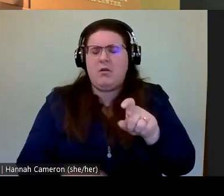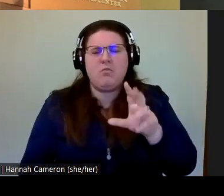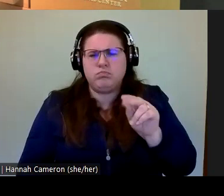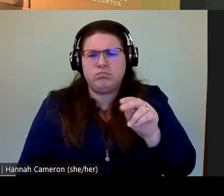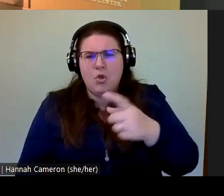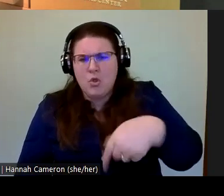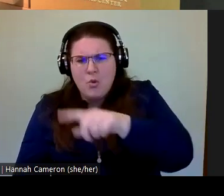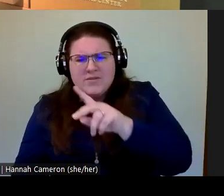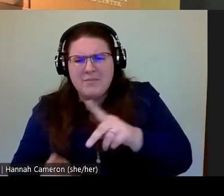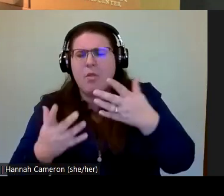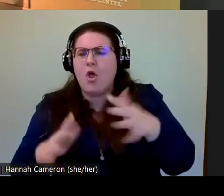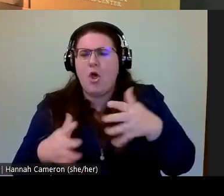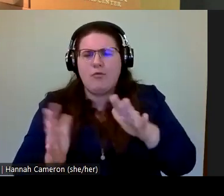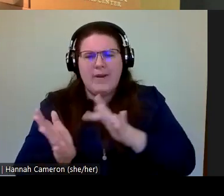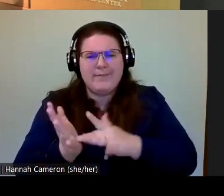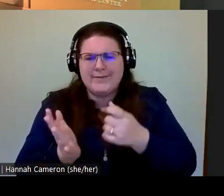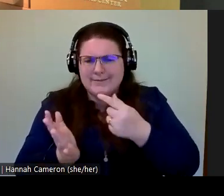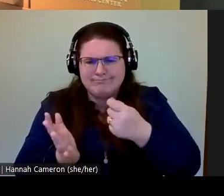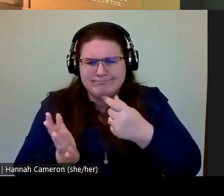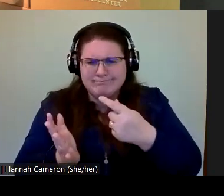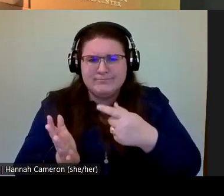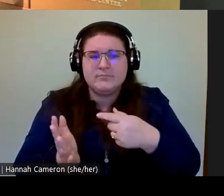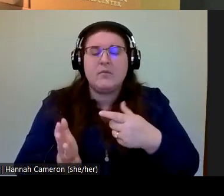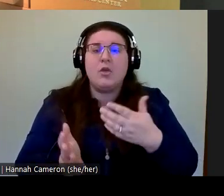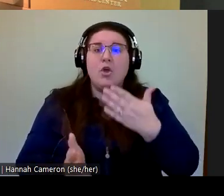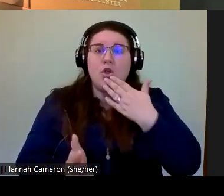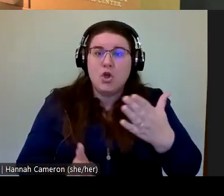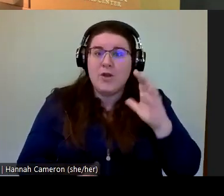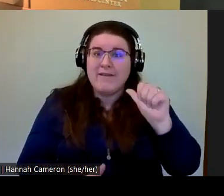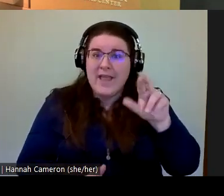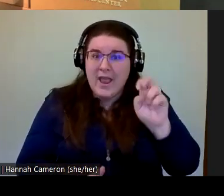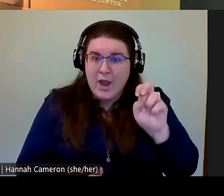of psychiatric medications and once you give them better care actually you see some reduction uh in